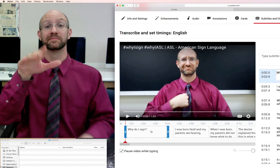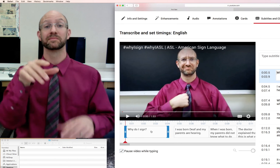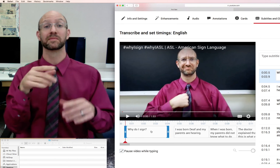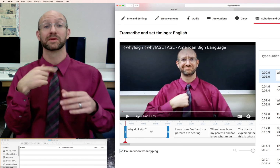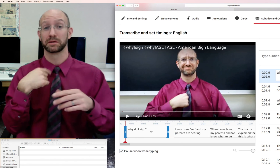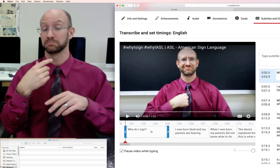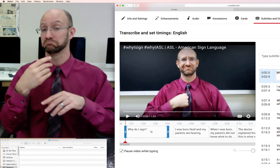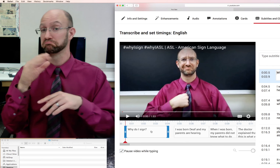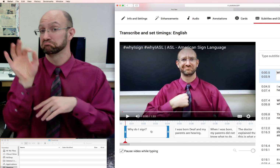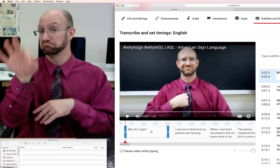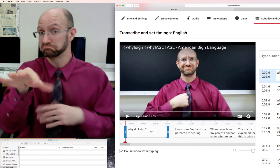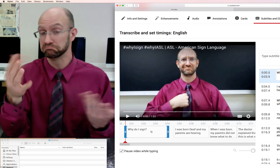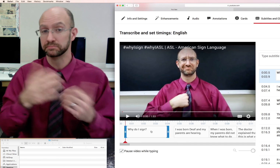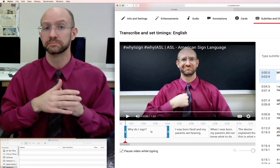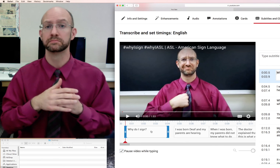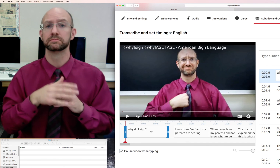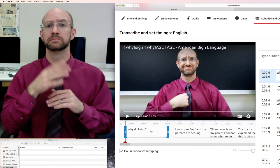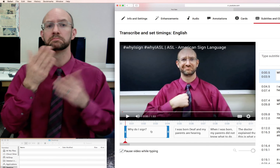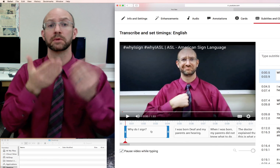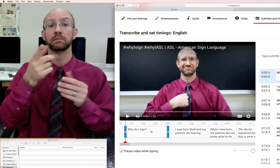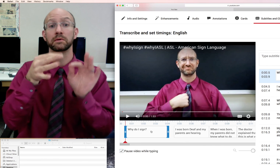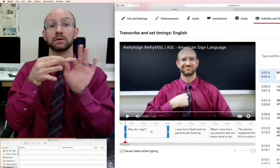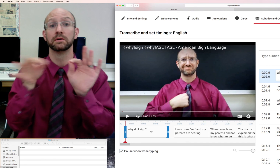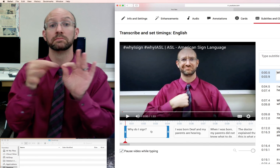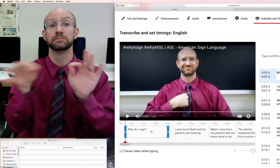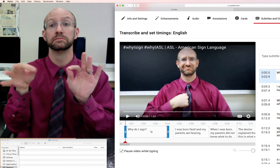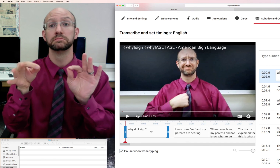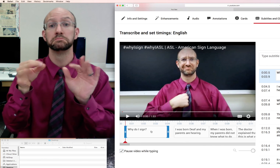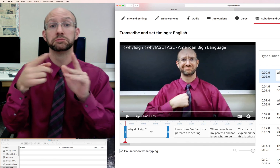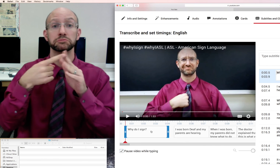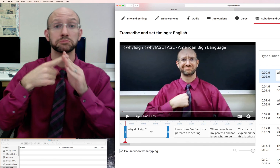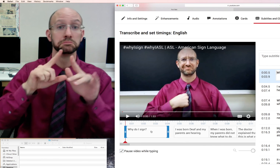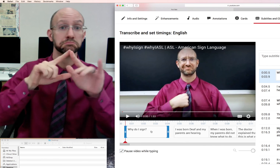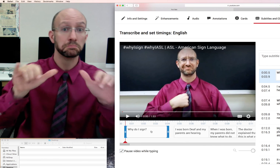Oh, a tip I would like to share with you is that maybe you would like the captions to start at the same time